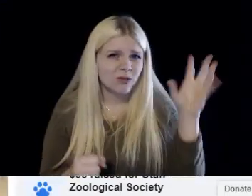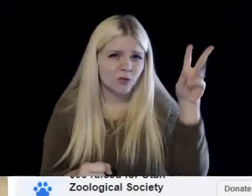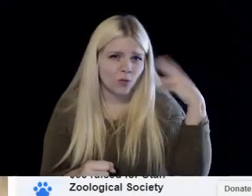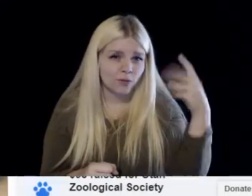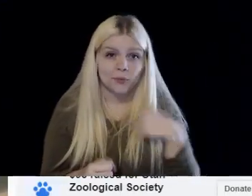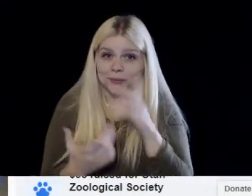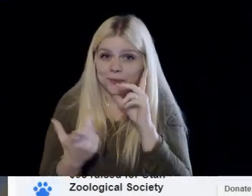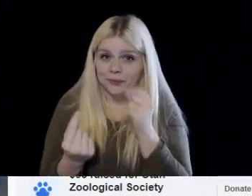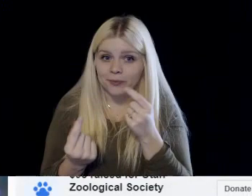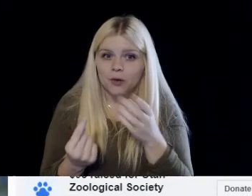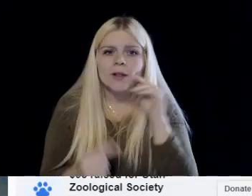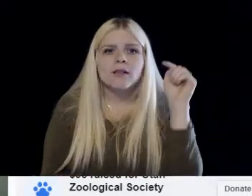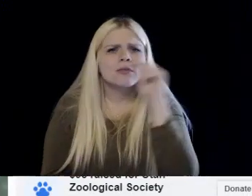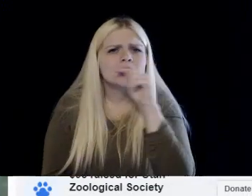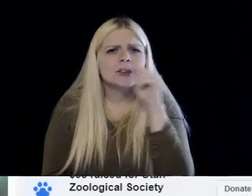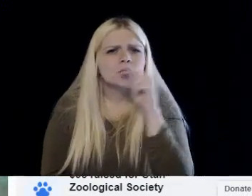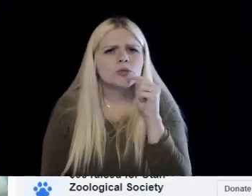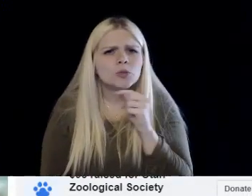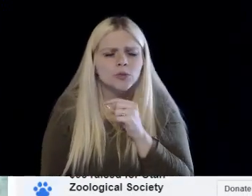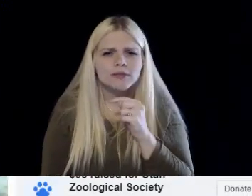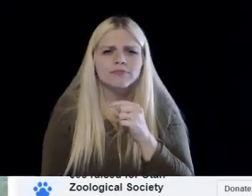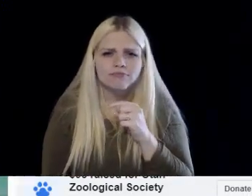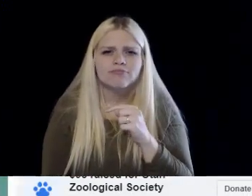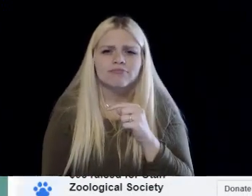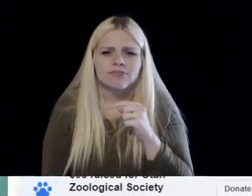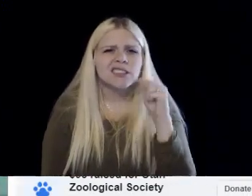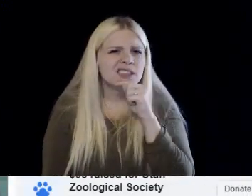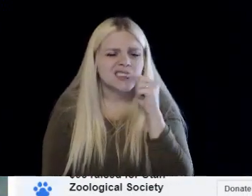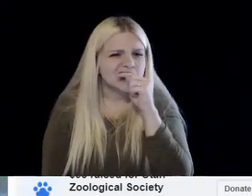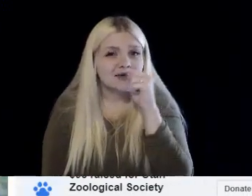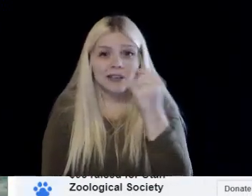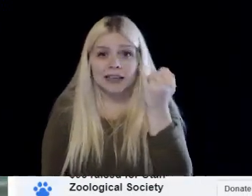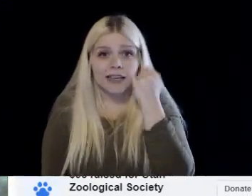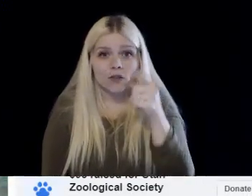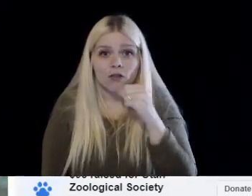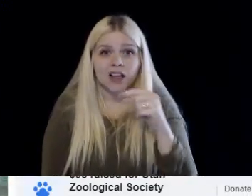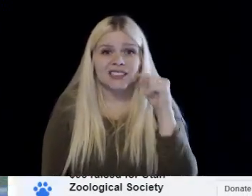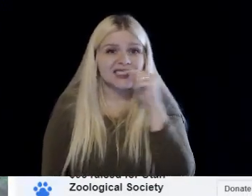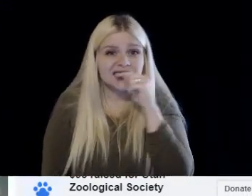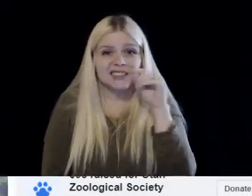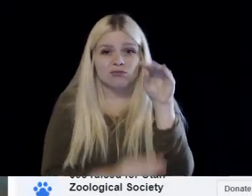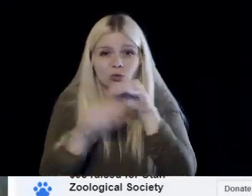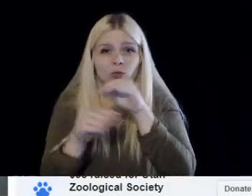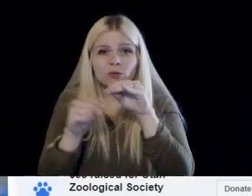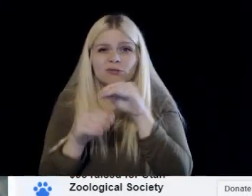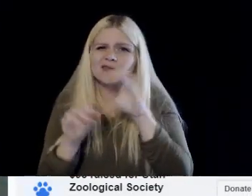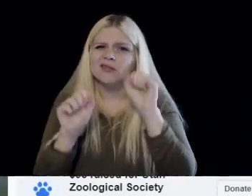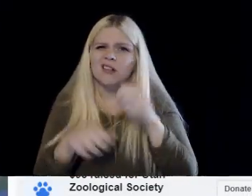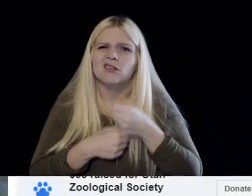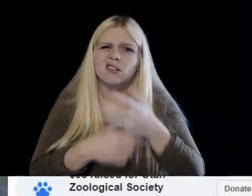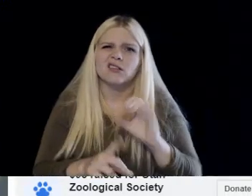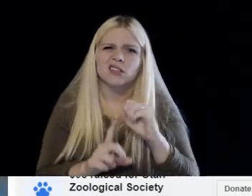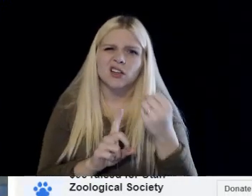brush their teeth. If you're not agitating your gums a lot, that leads to a condition, that people can get too, it's called gingivitis.